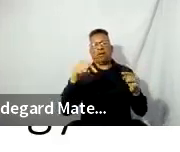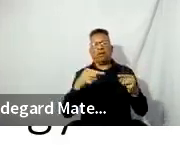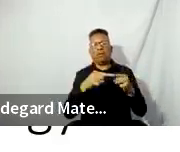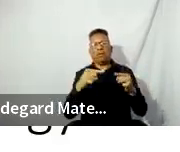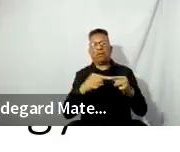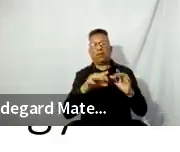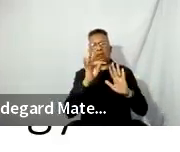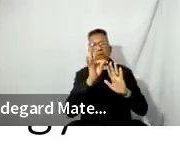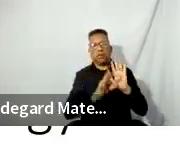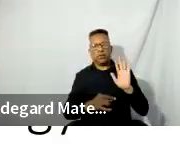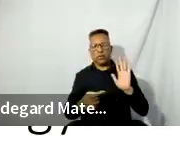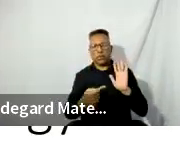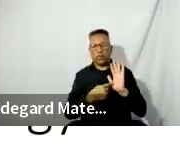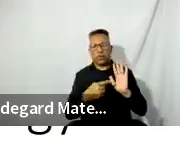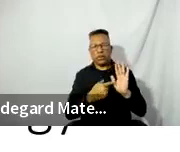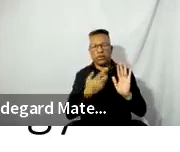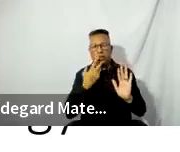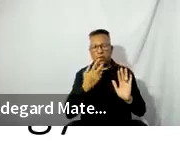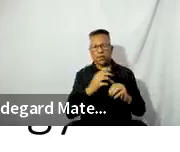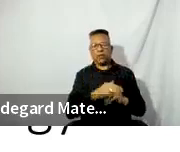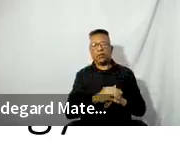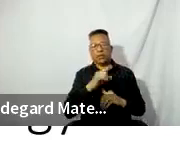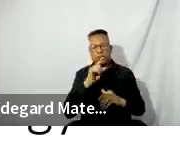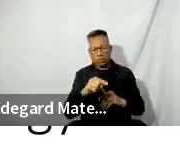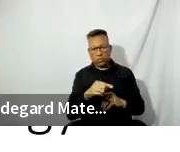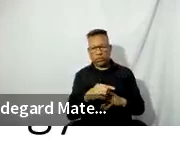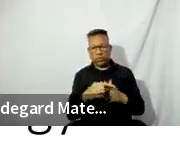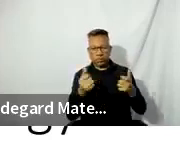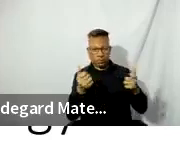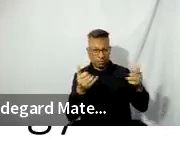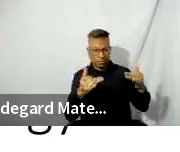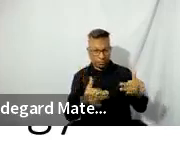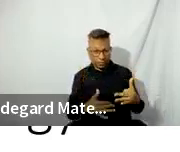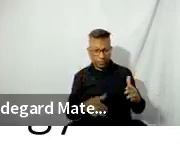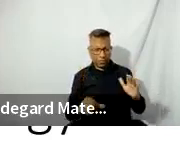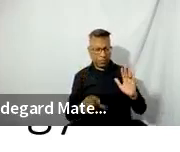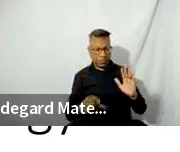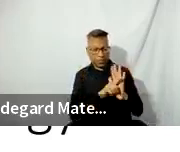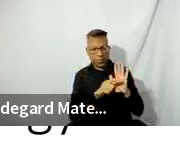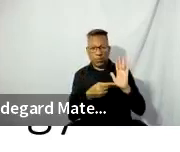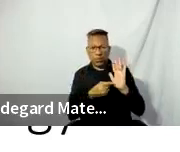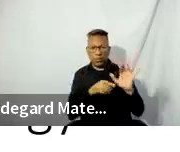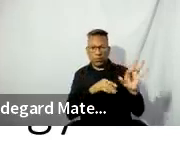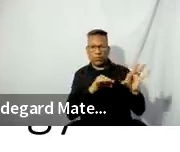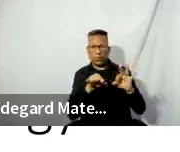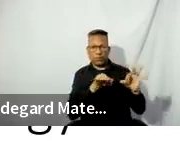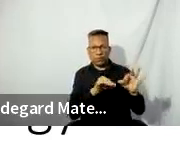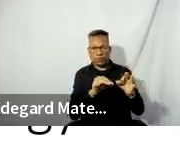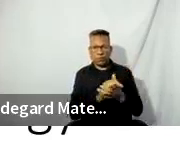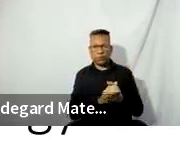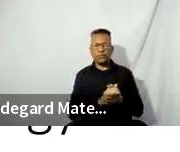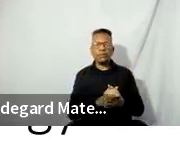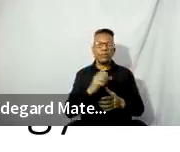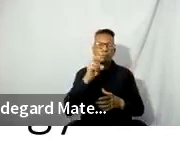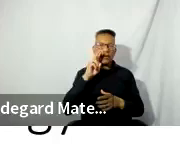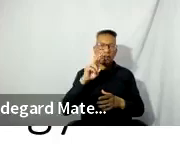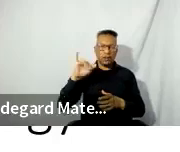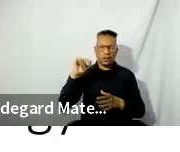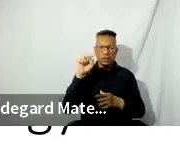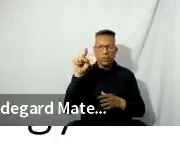with the with the formulation of the law that that mark Vagotsky is directly appealing to Vagotsky is directly appealing to both marx and Hegel in terms of